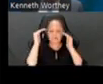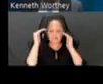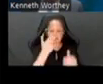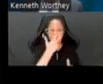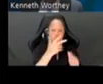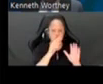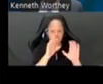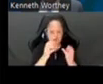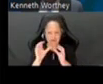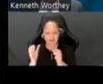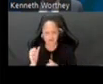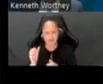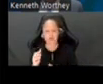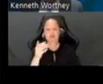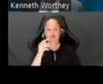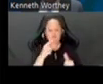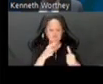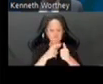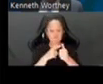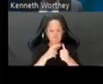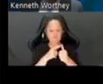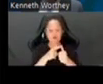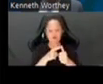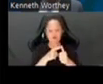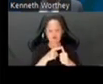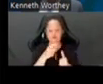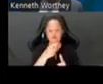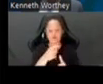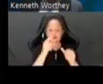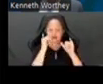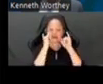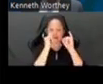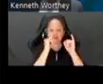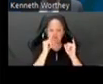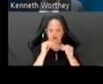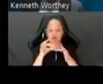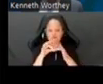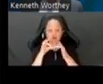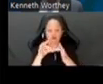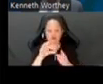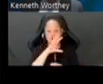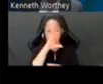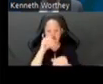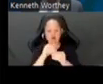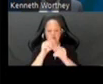for here. The first the cover of the instructor guide which includes detailed instructions